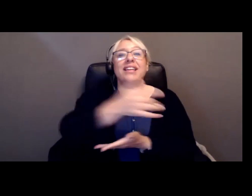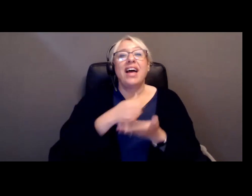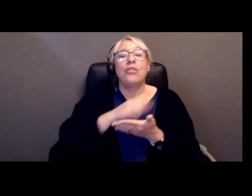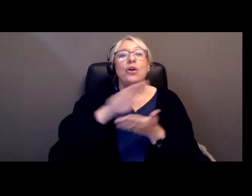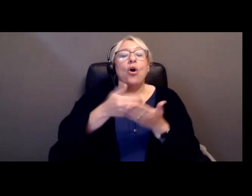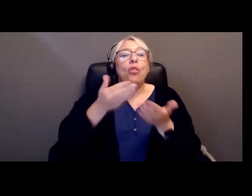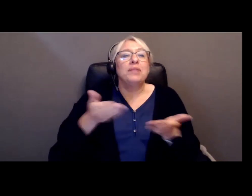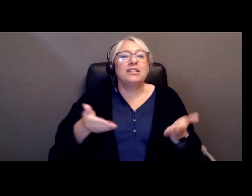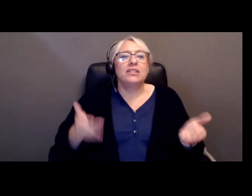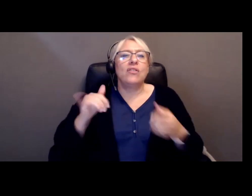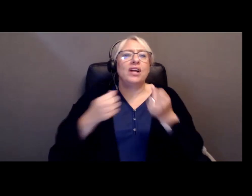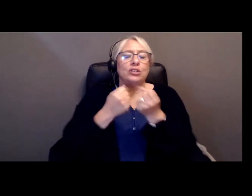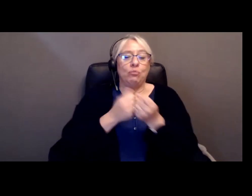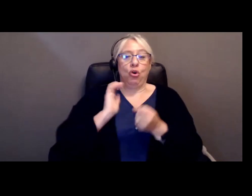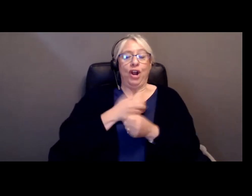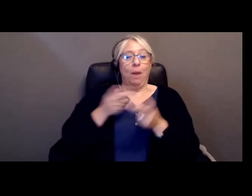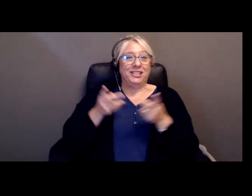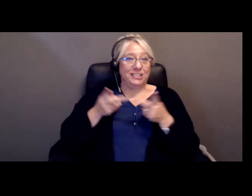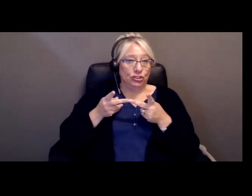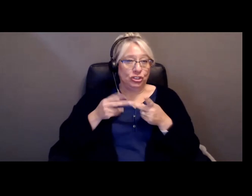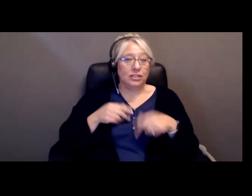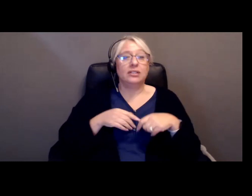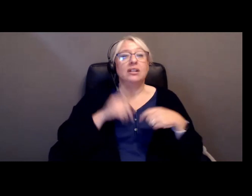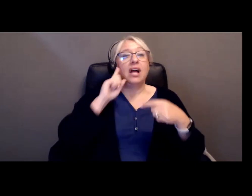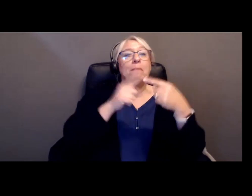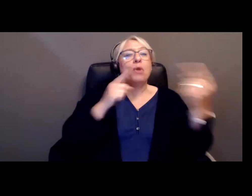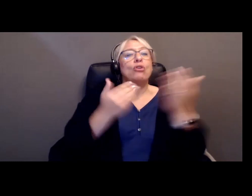that supported our position opposing some new legislation that was going to be introduced